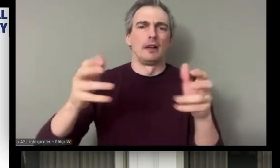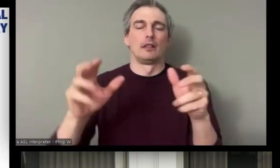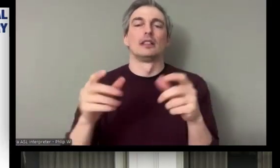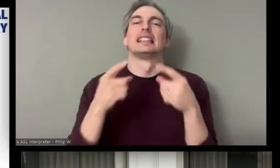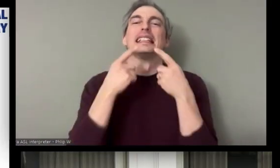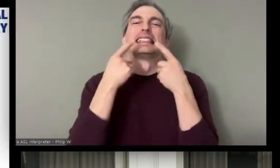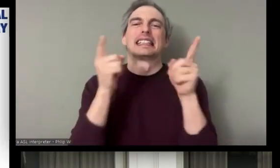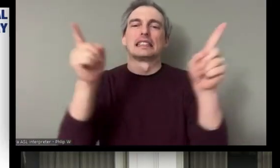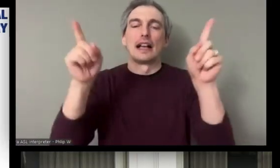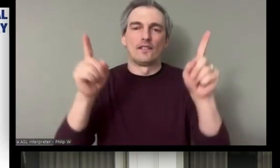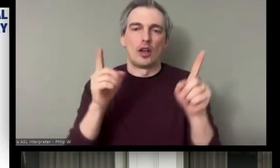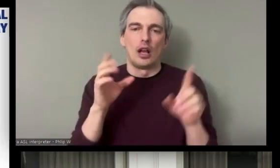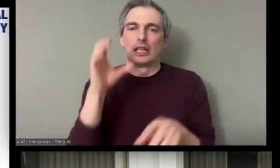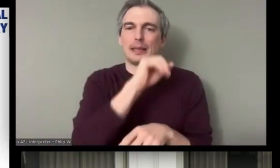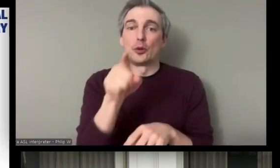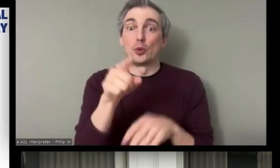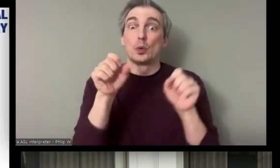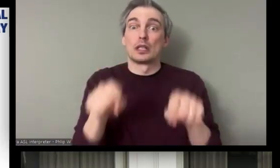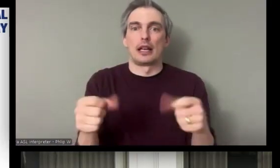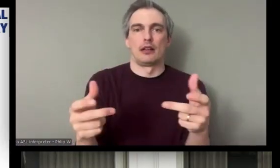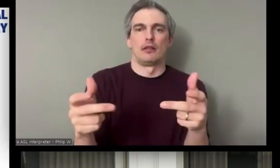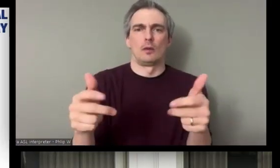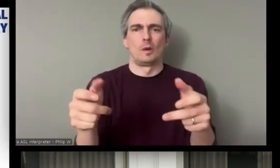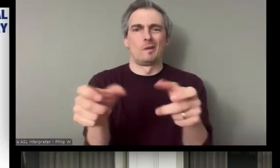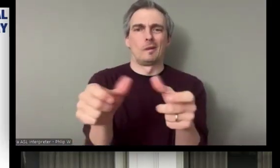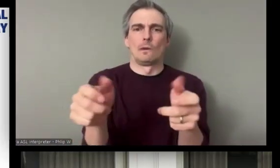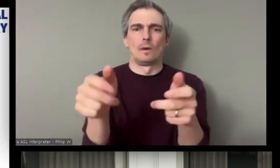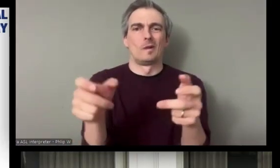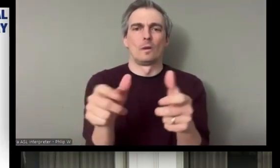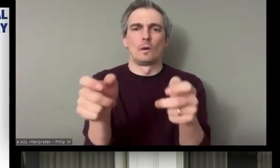There's different dexterity needed, I would say, different -- than say